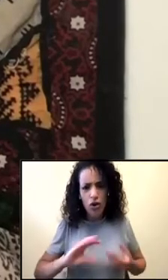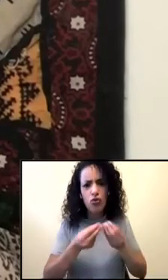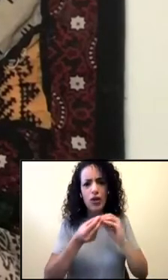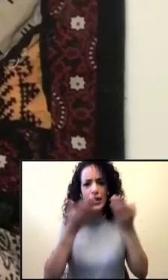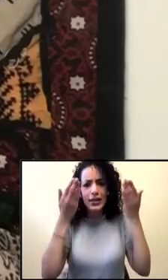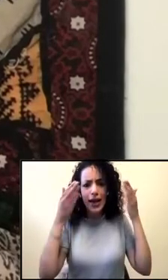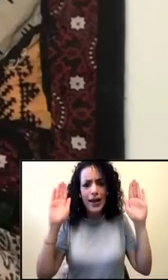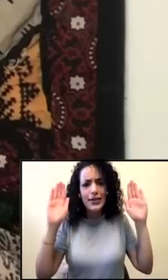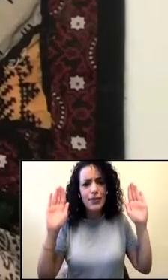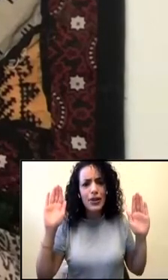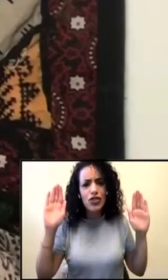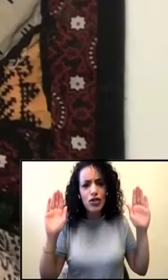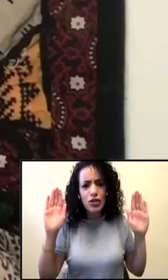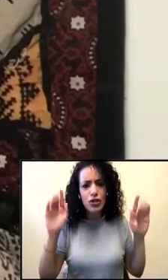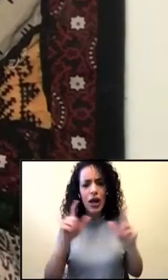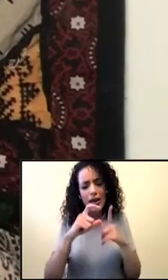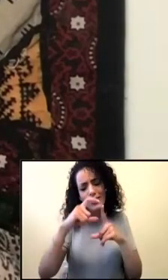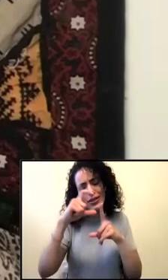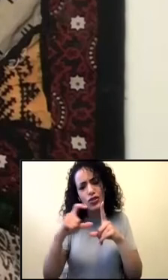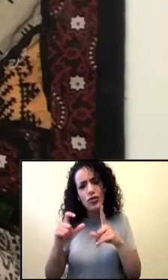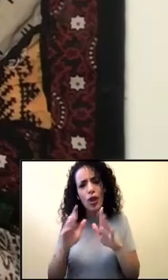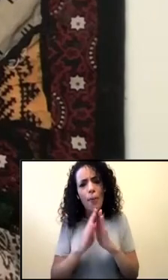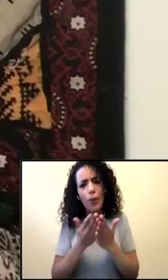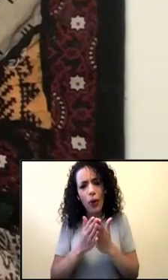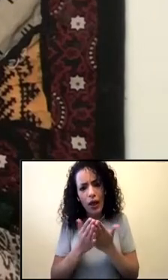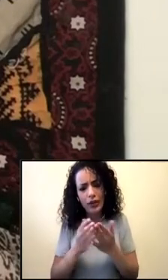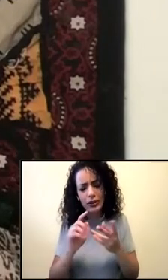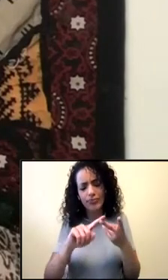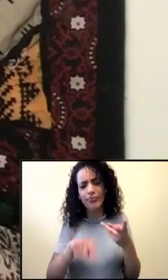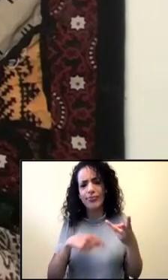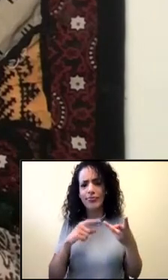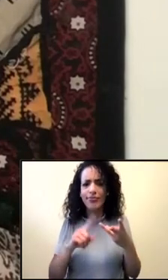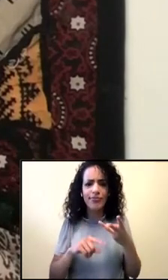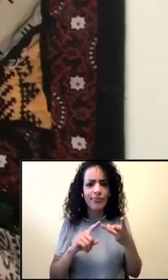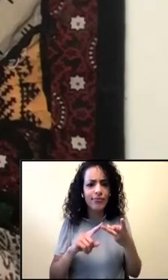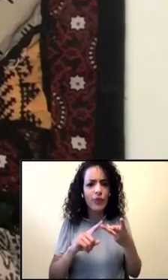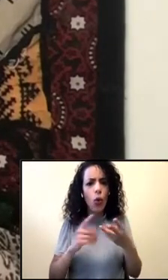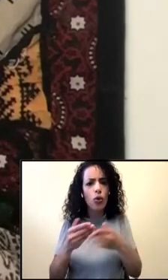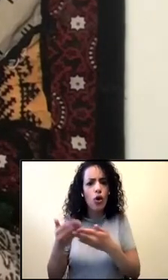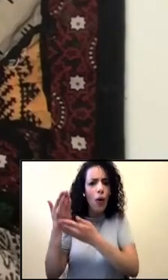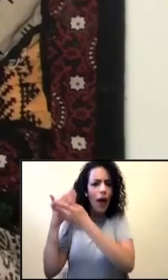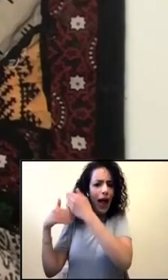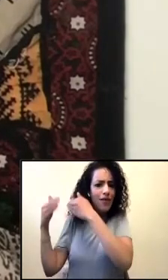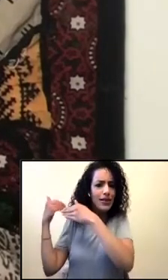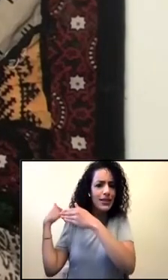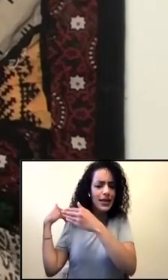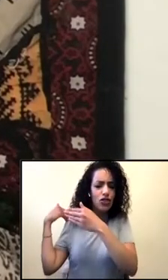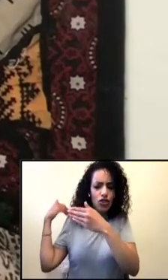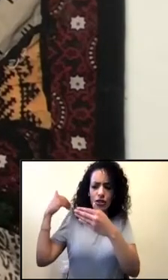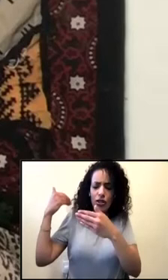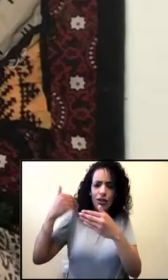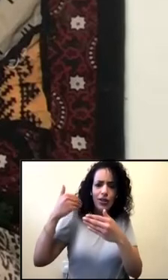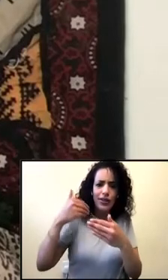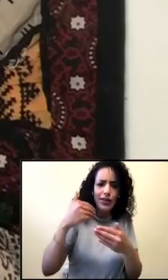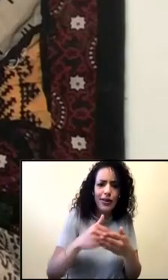digital booklets, and heritage trail, which is actually a physical trail which goes out